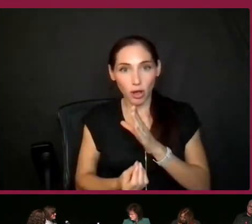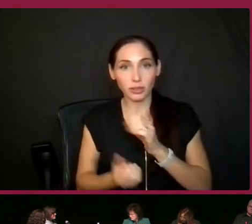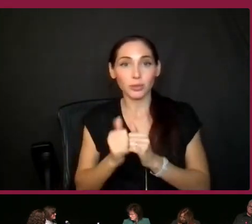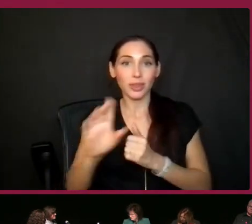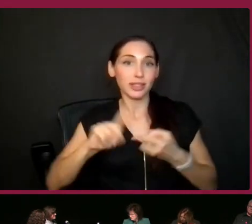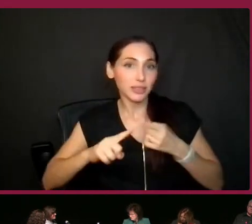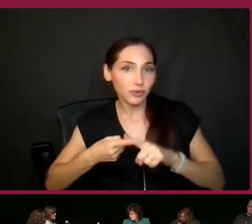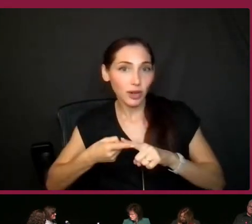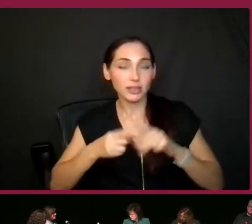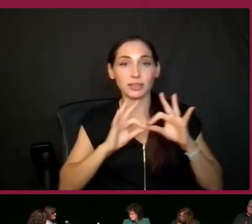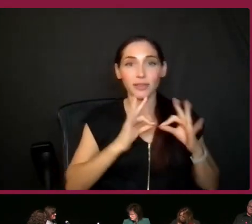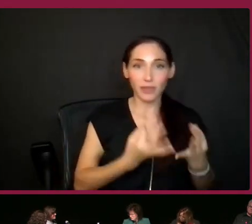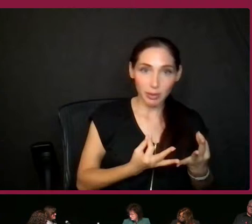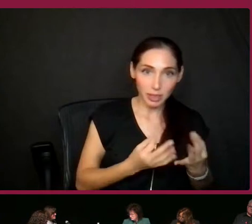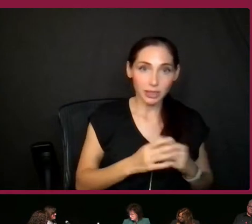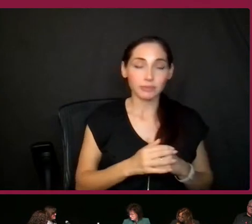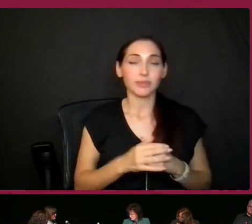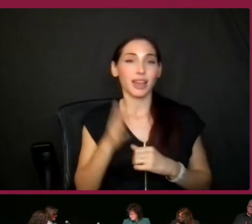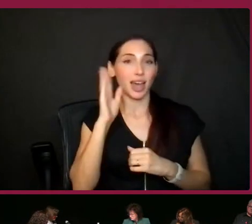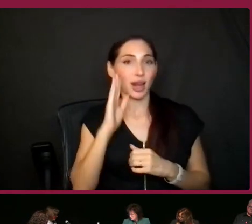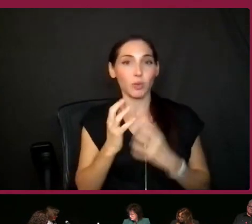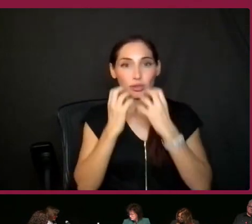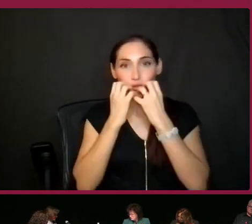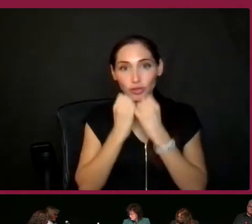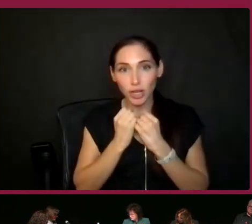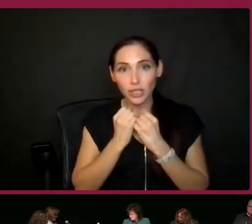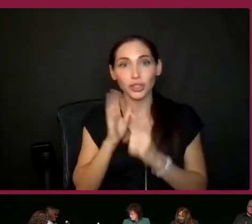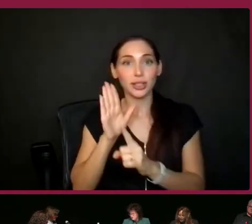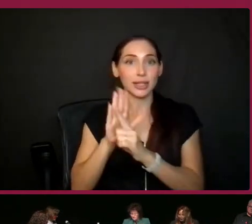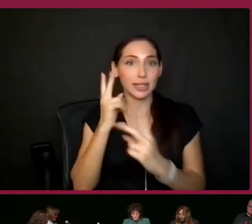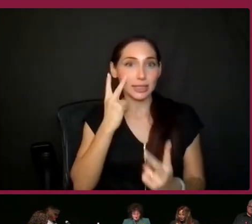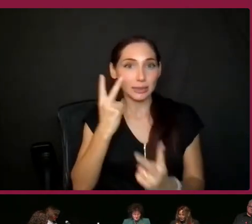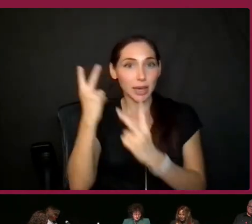family, and will treasure his memory and legacy